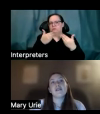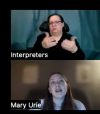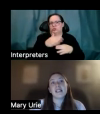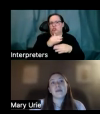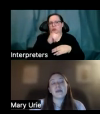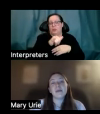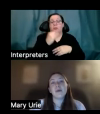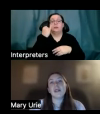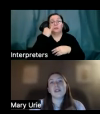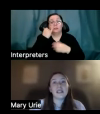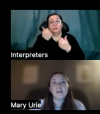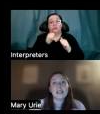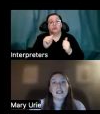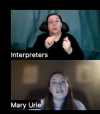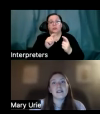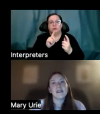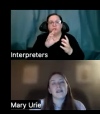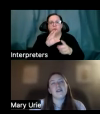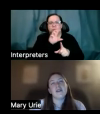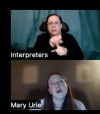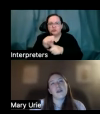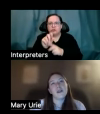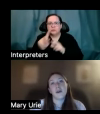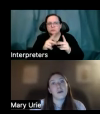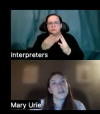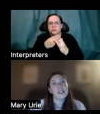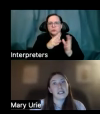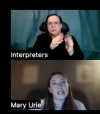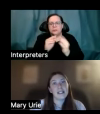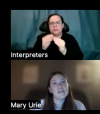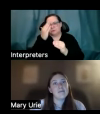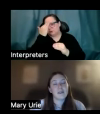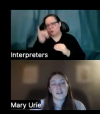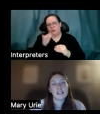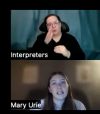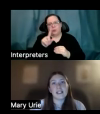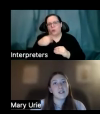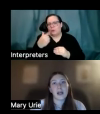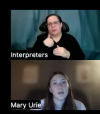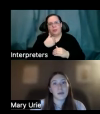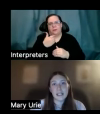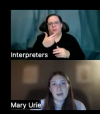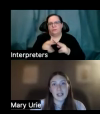are trying to meet people between meetings, know that you're only going to get 30 seconds to a couple minutes with